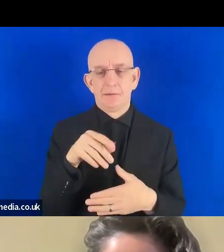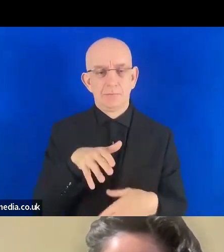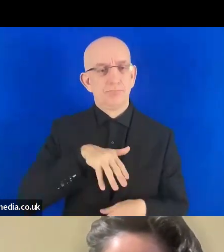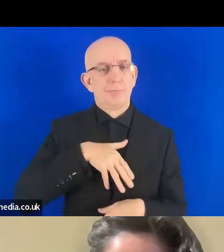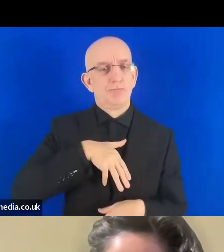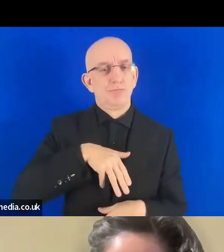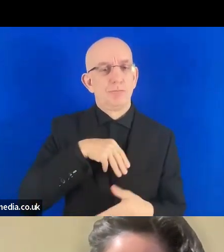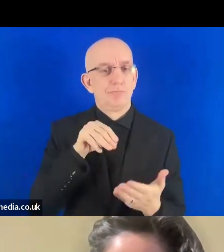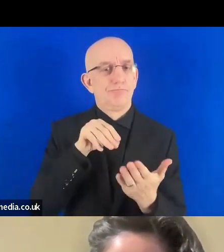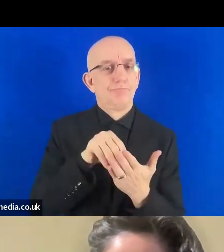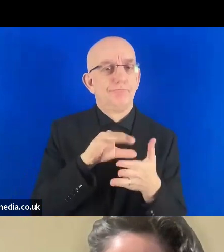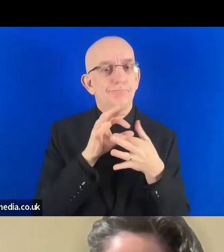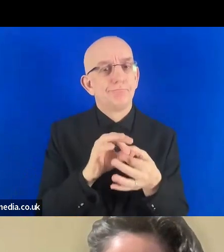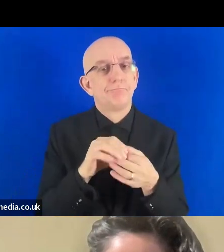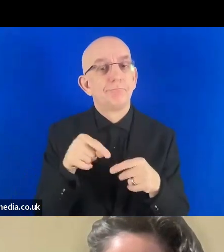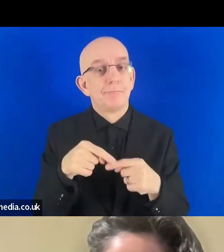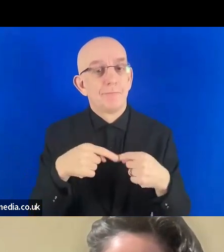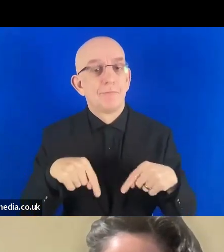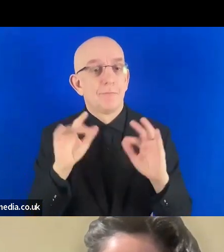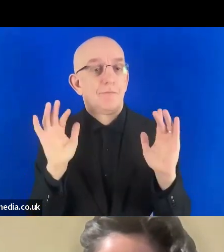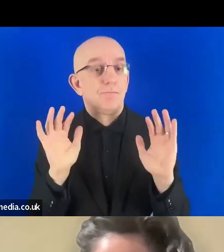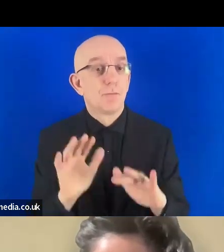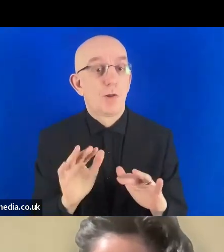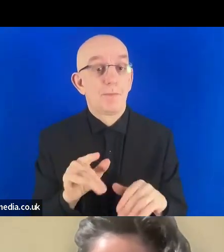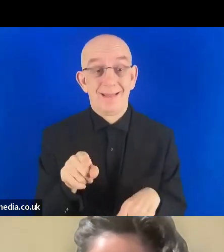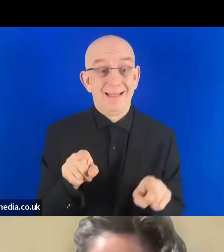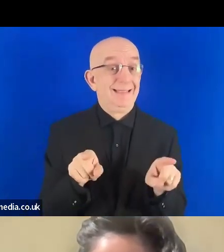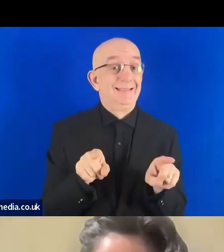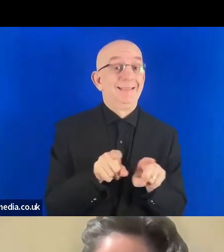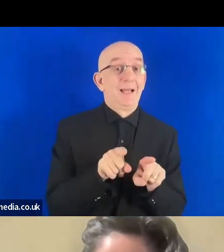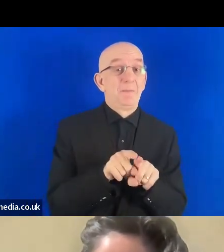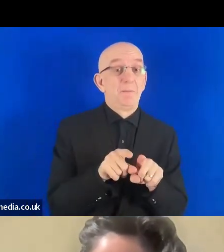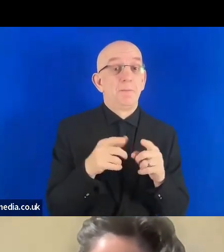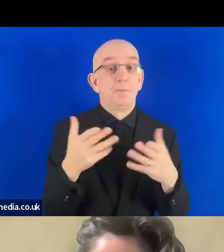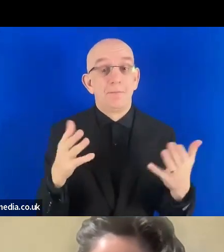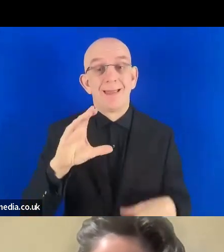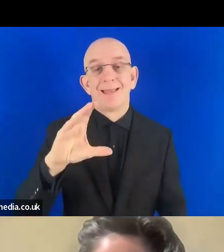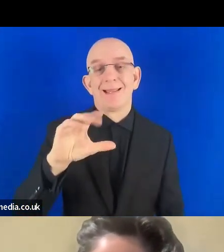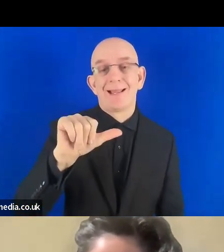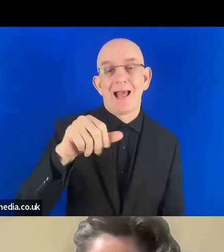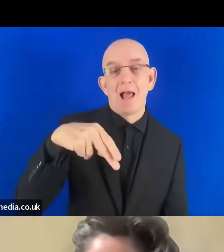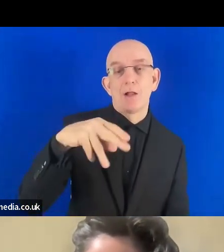for the kind of the and the system will automatically picks that. So you don't have to input your email address.